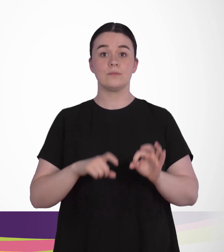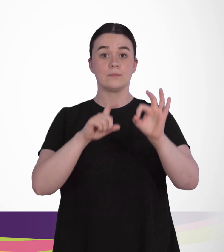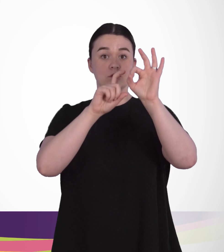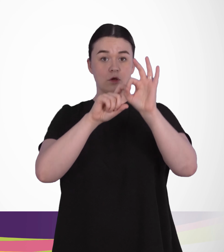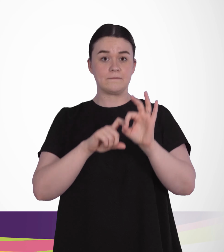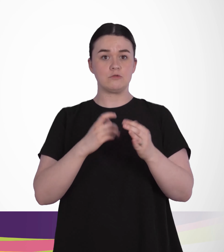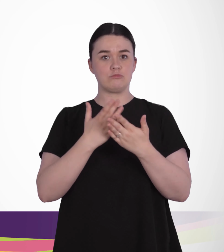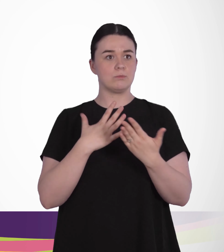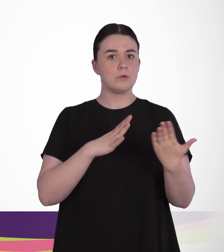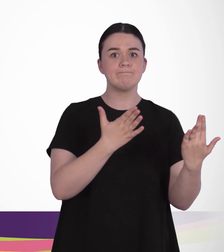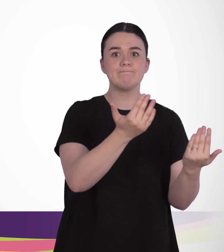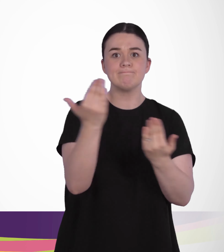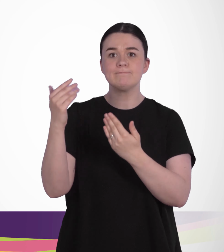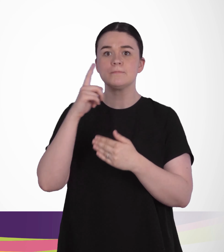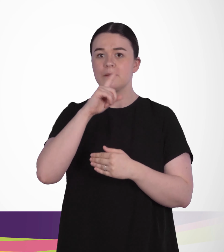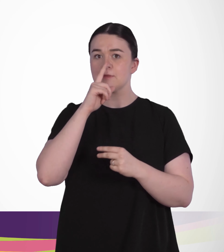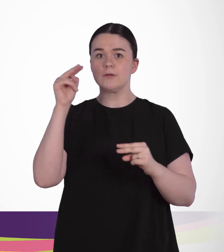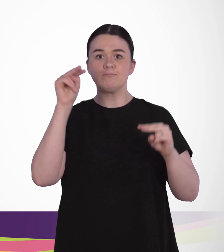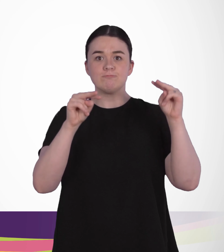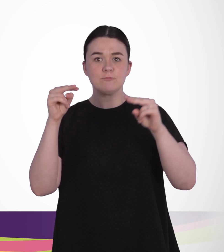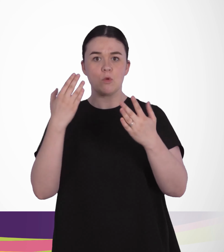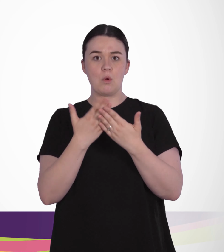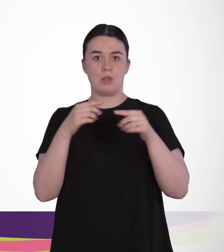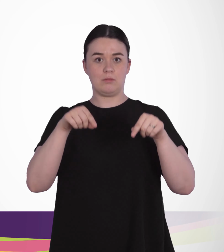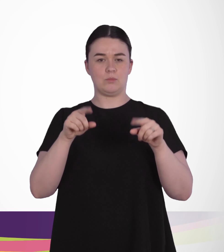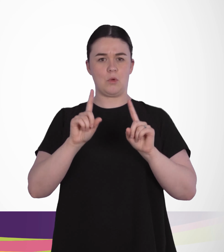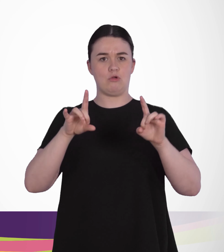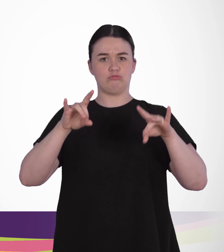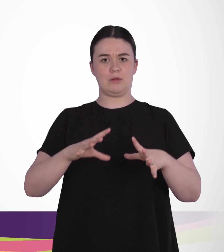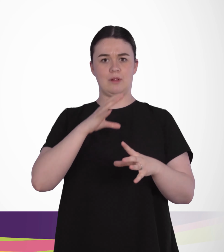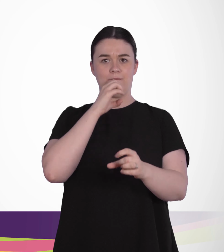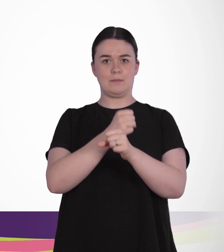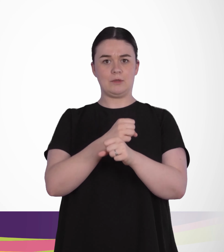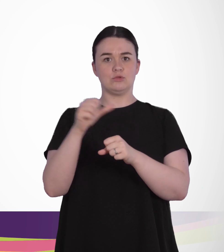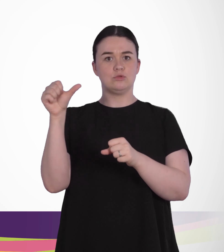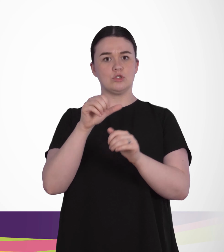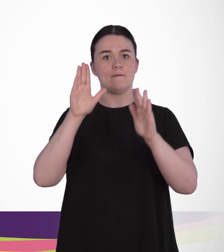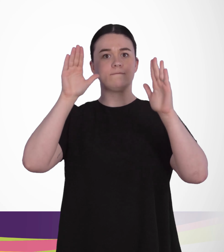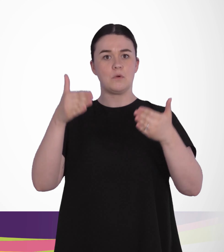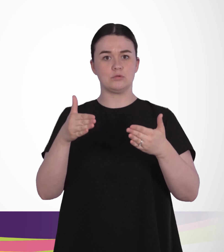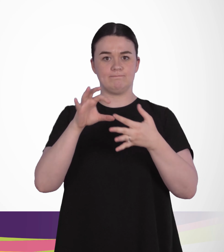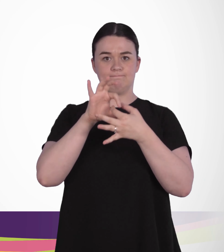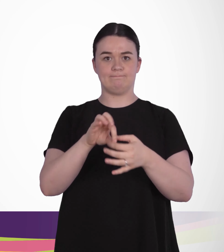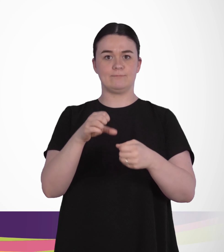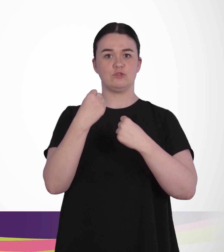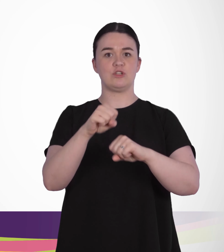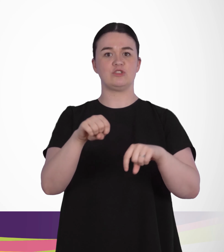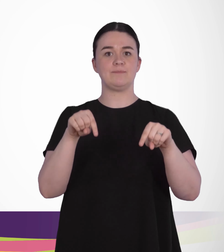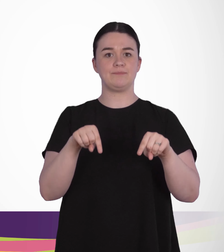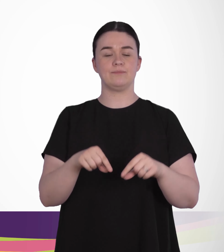The survey, designed to seek views on what the Australian Government should focus on under the Strategy,